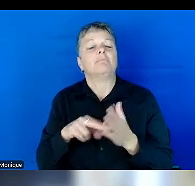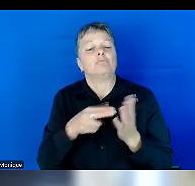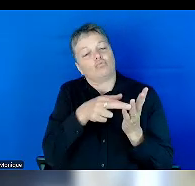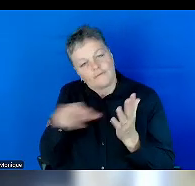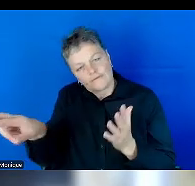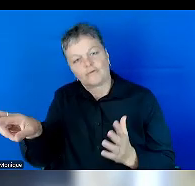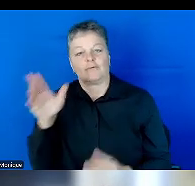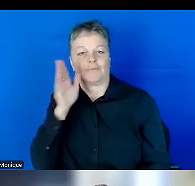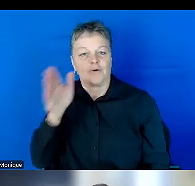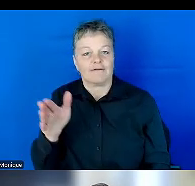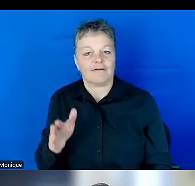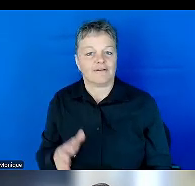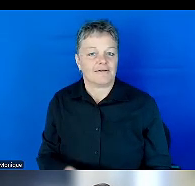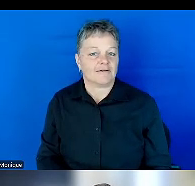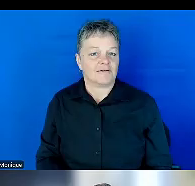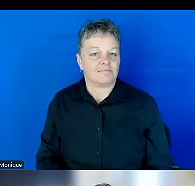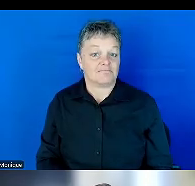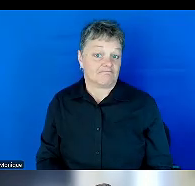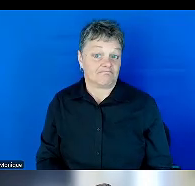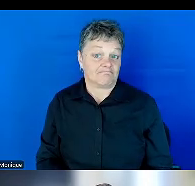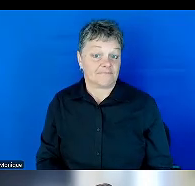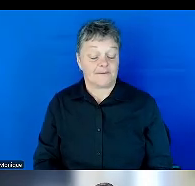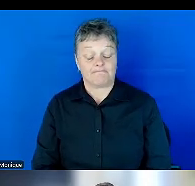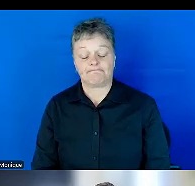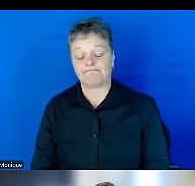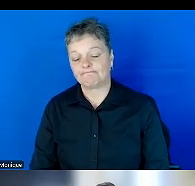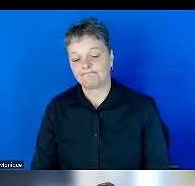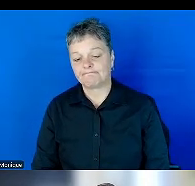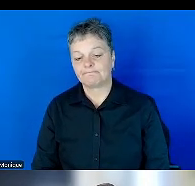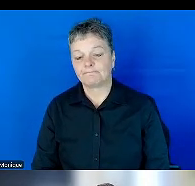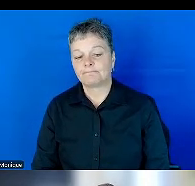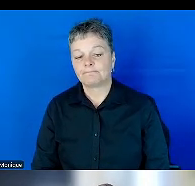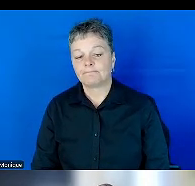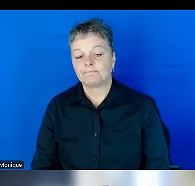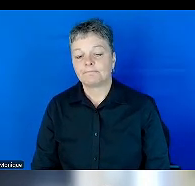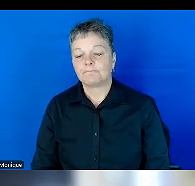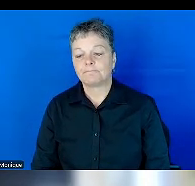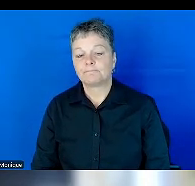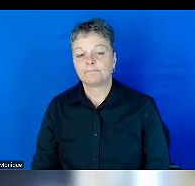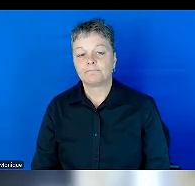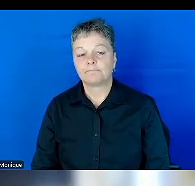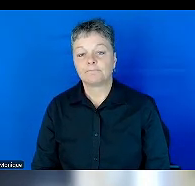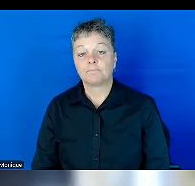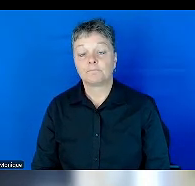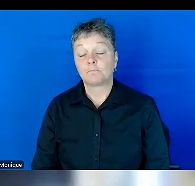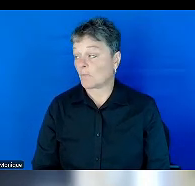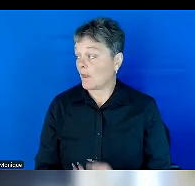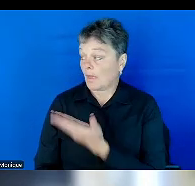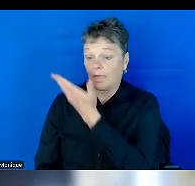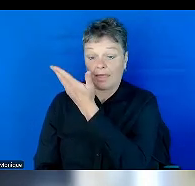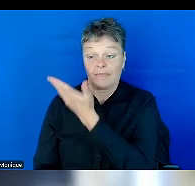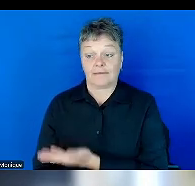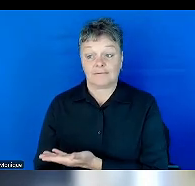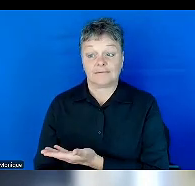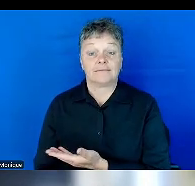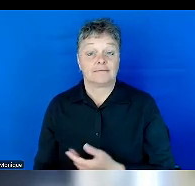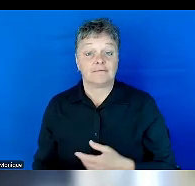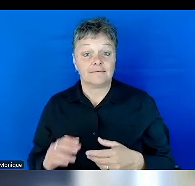that we can give advice on. Um this service, the summary advice and referral service is provided